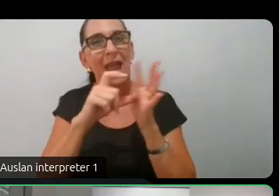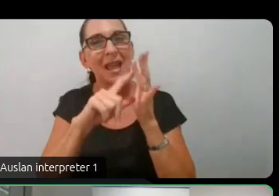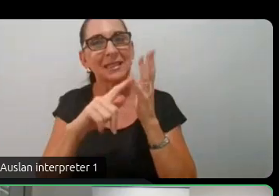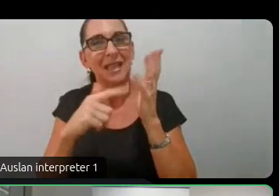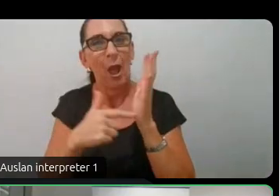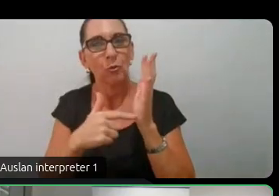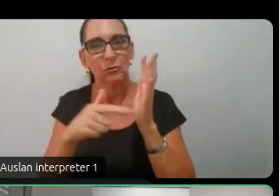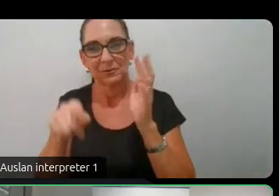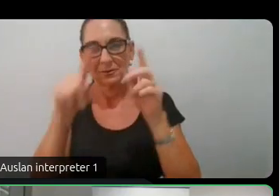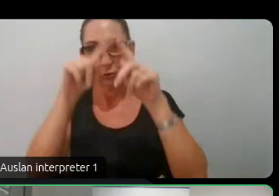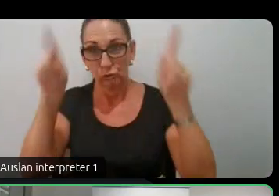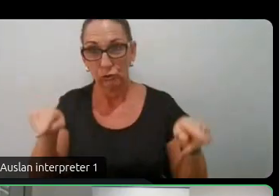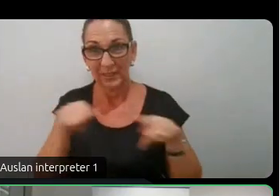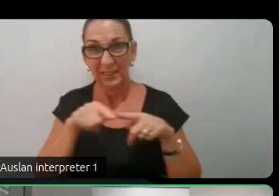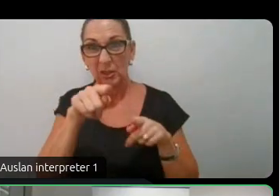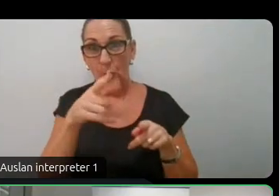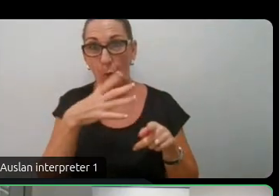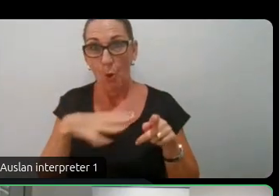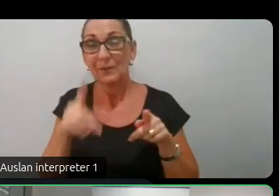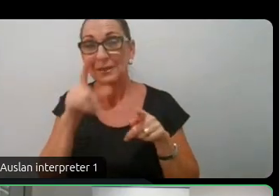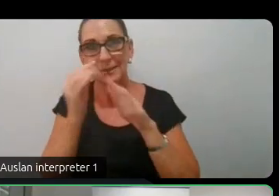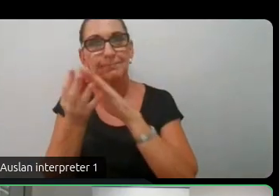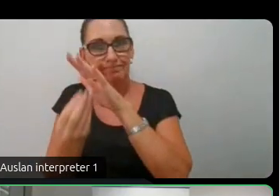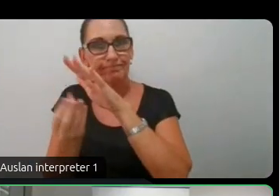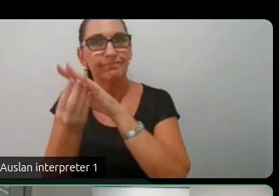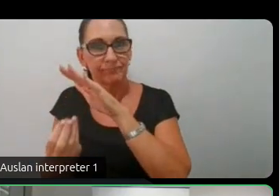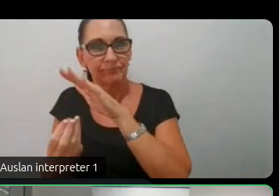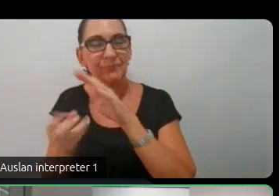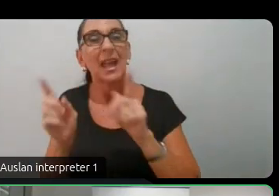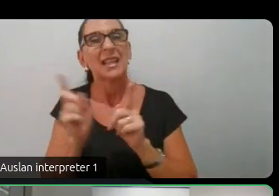if you want a copy of those, please download them. We'll also send a copy out with a link